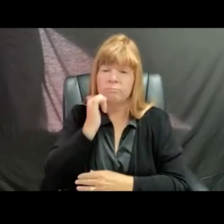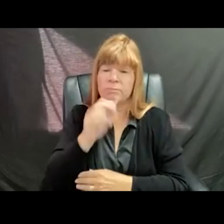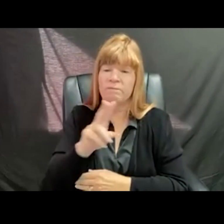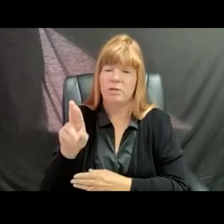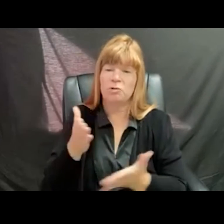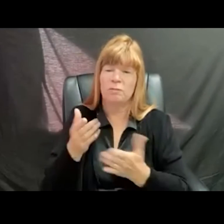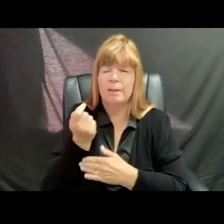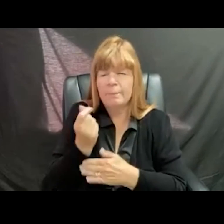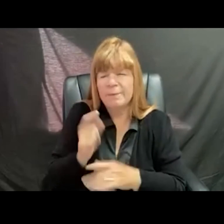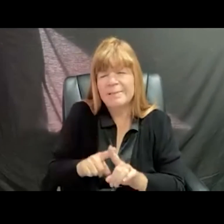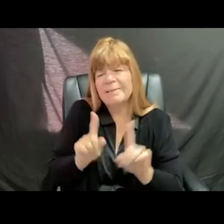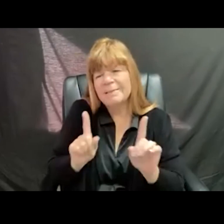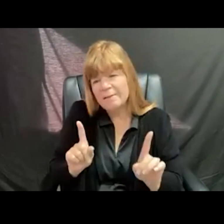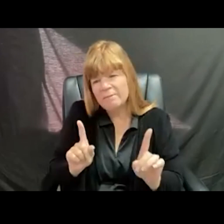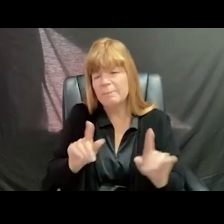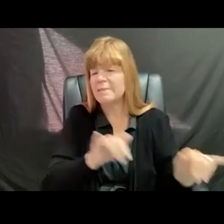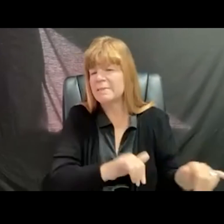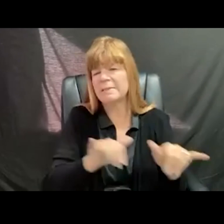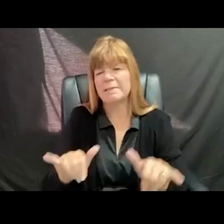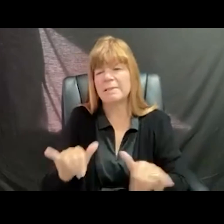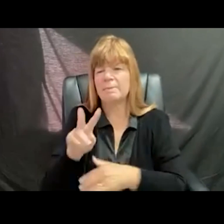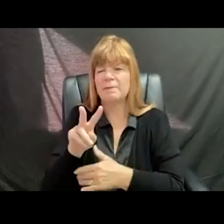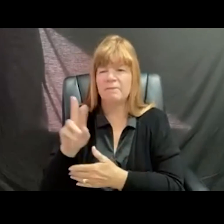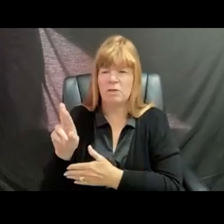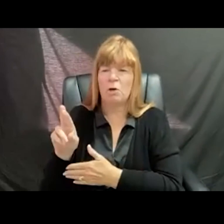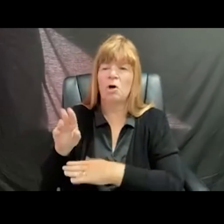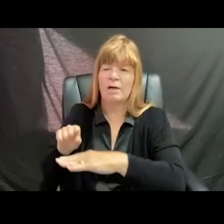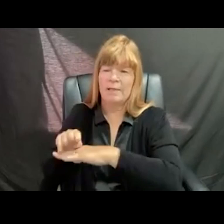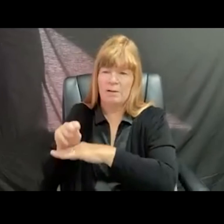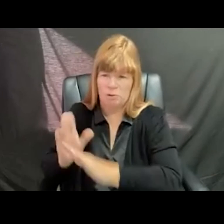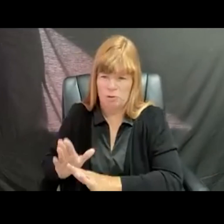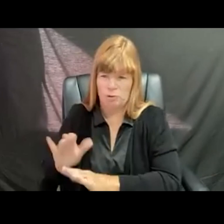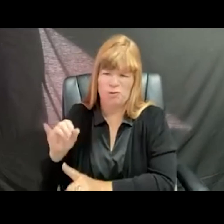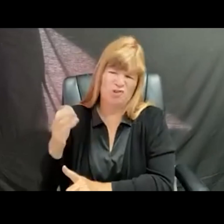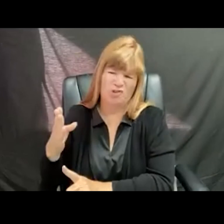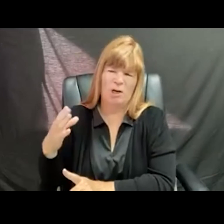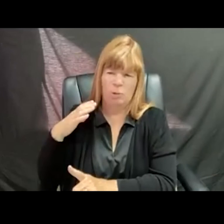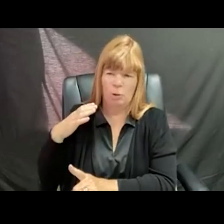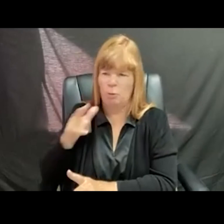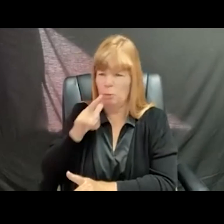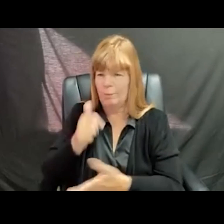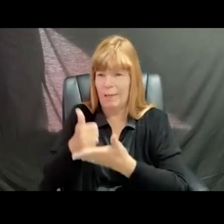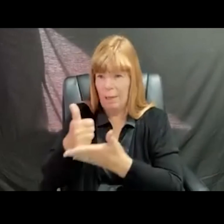but it's also done by the VR counselor or the job coach that's helping someone look for a job so